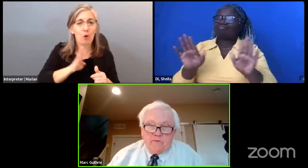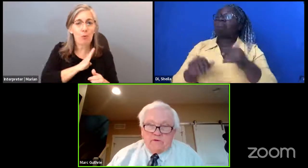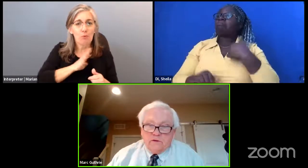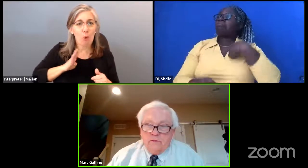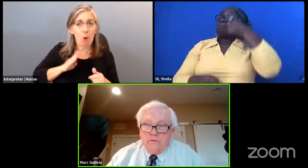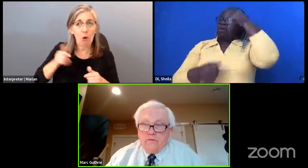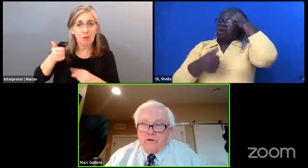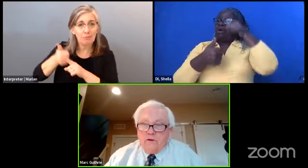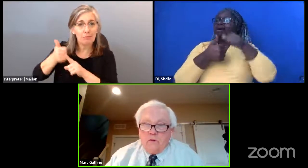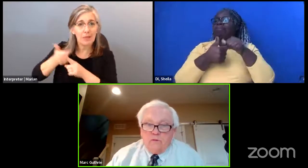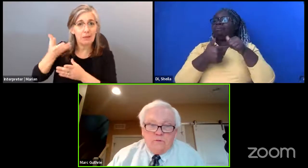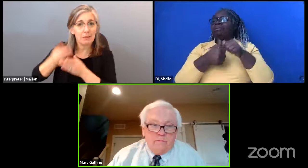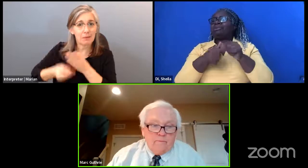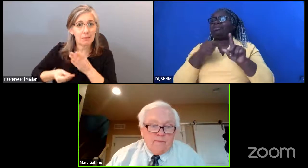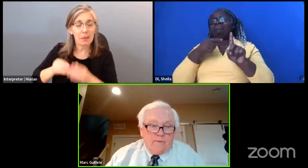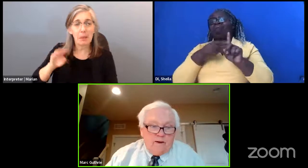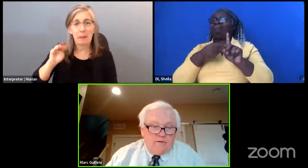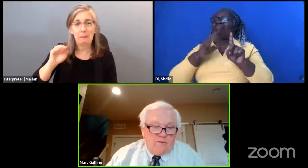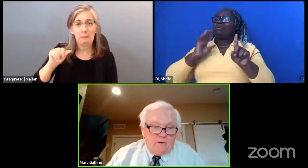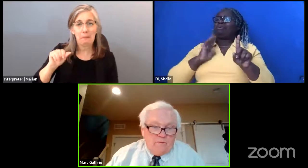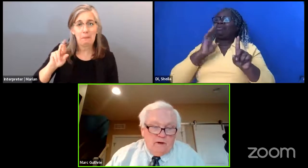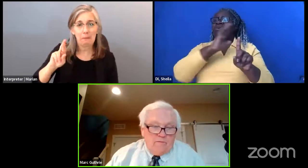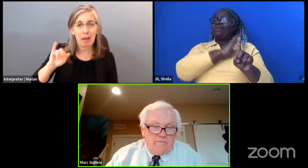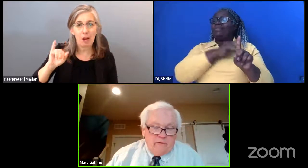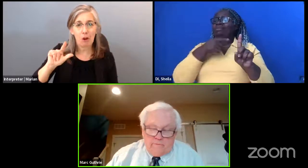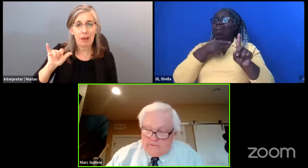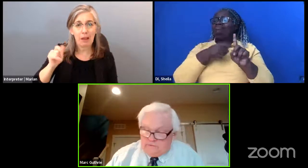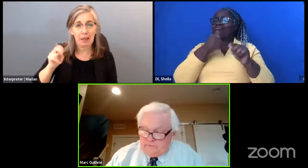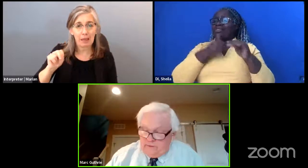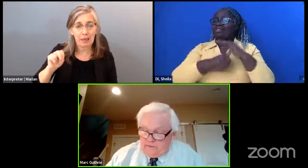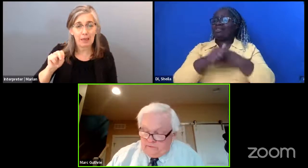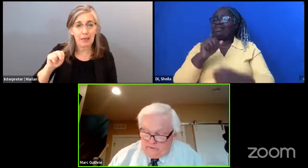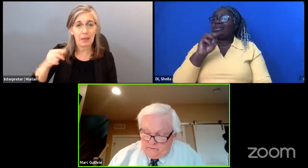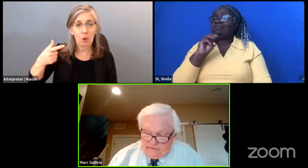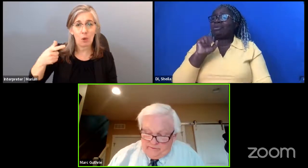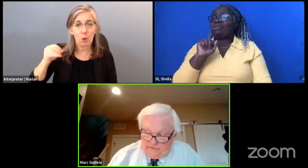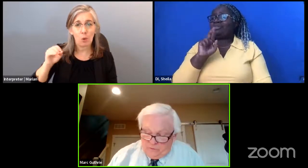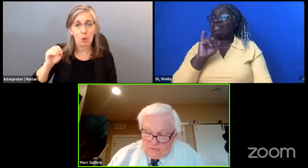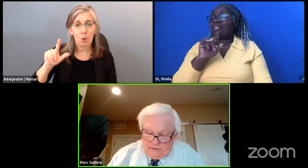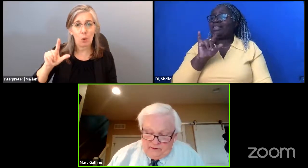And that was Marilyn Golden, I think you may have mentioned Marilyn on a previous Board